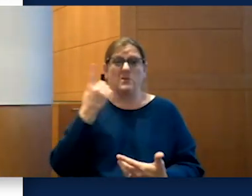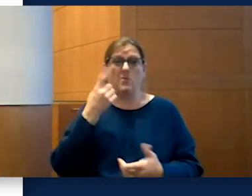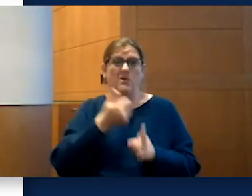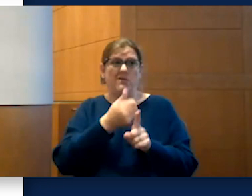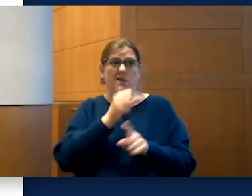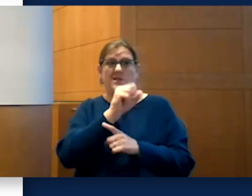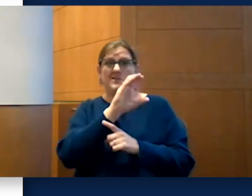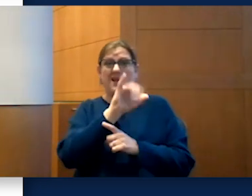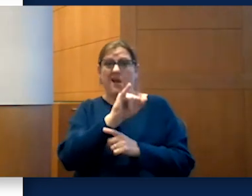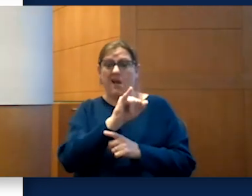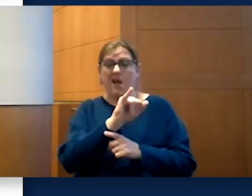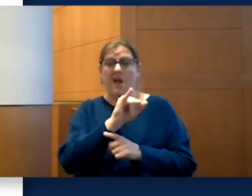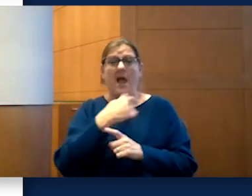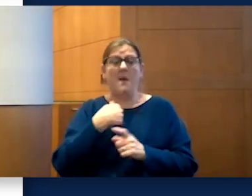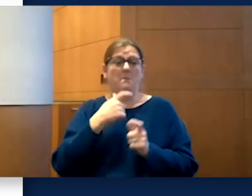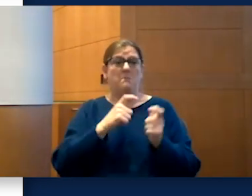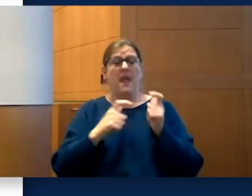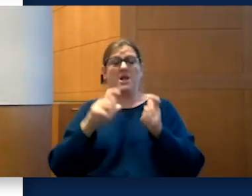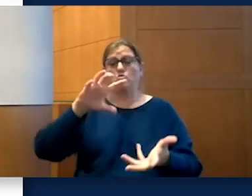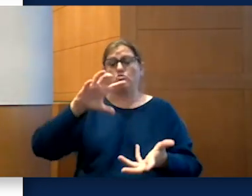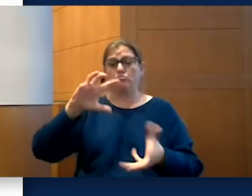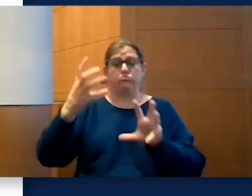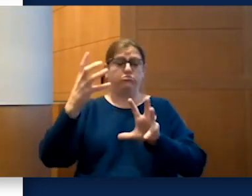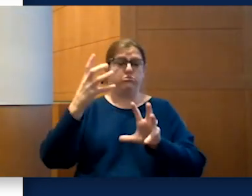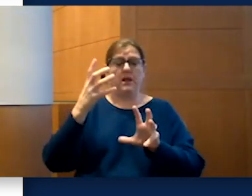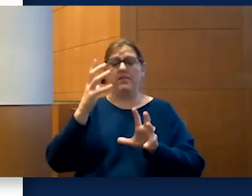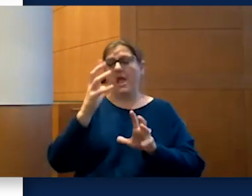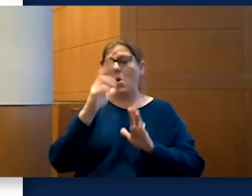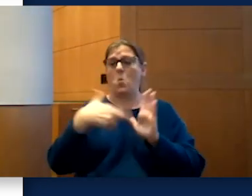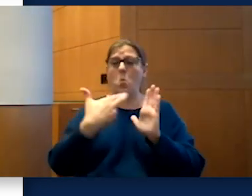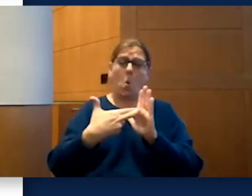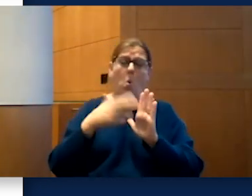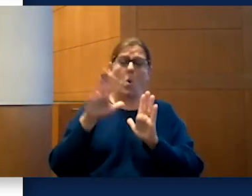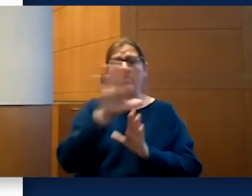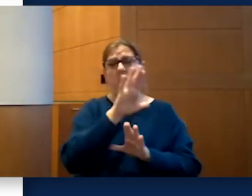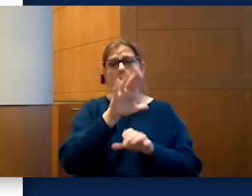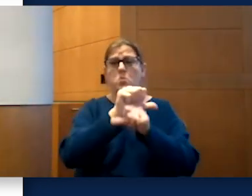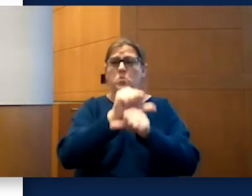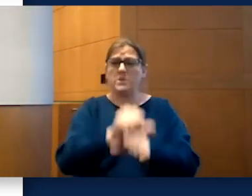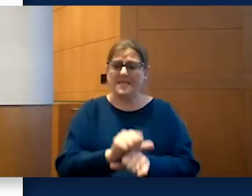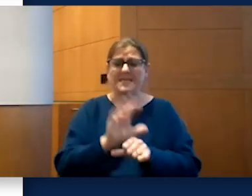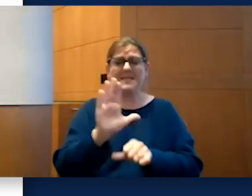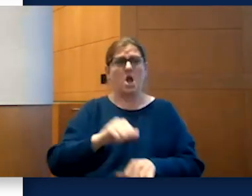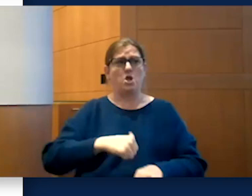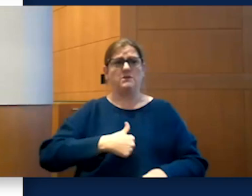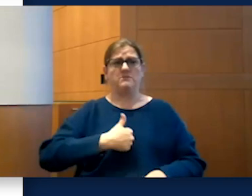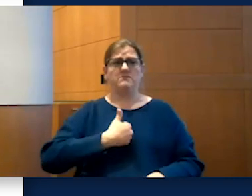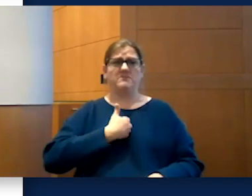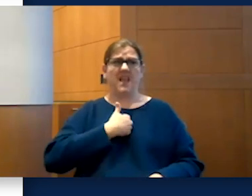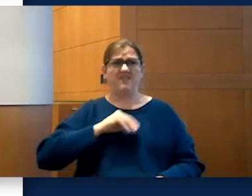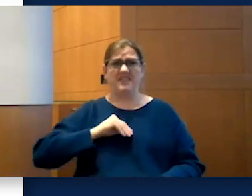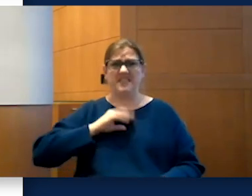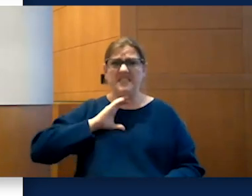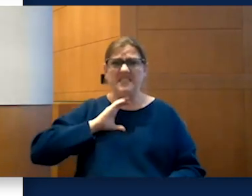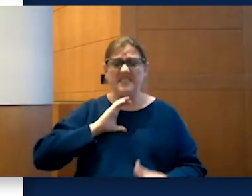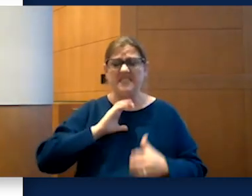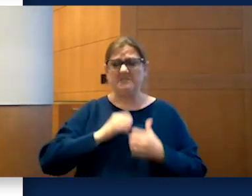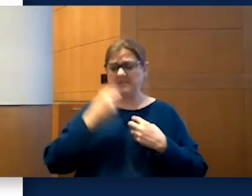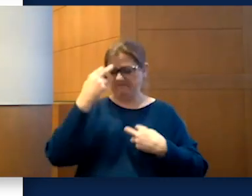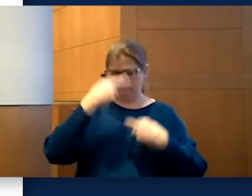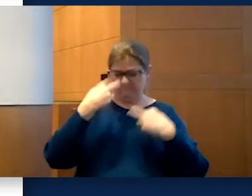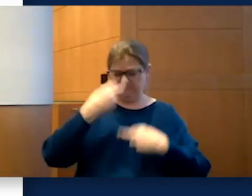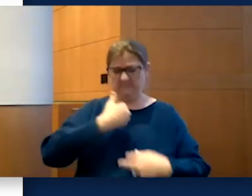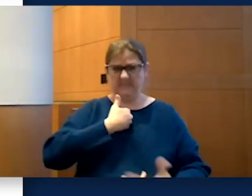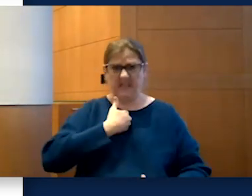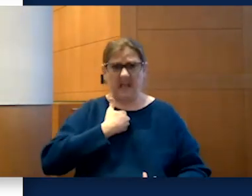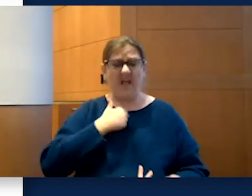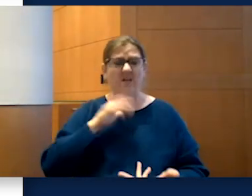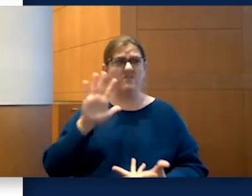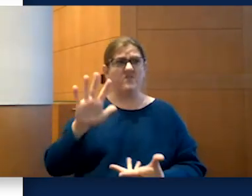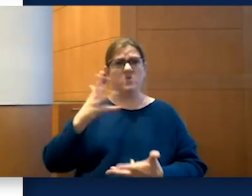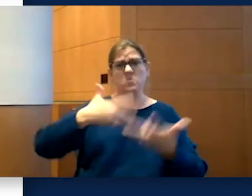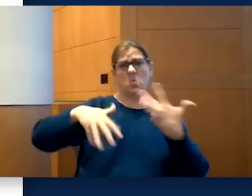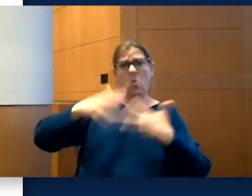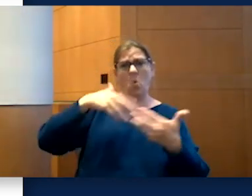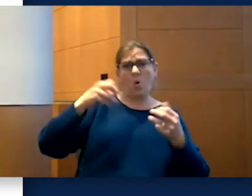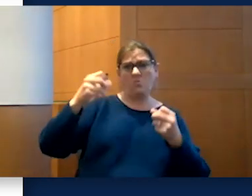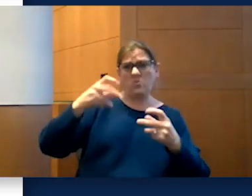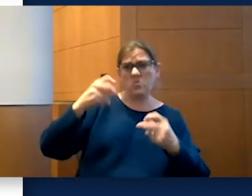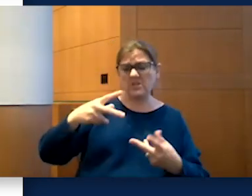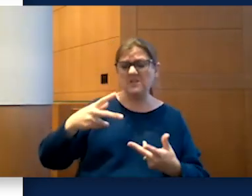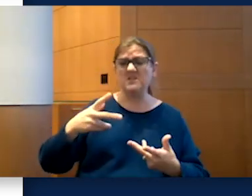Because as we know as clinicians, if you have somebody with a spinal cord injury, they have a major disruption to their roles, routines, self-esteem, the way they view themselves, their social opportunities. And so this could be an alternative way that they can have that outlet. They can be able to --